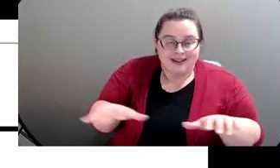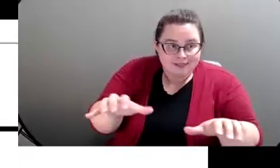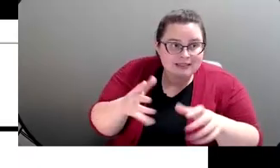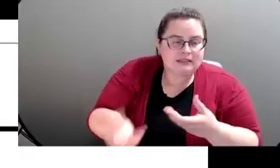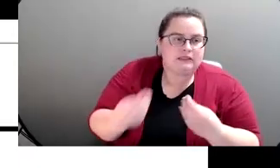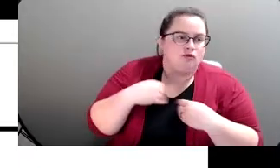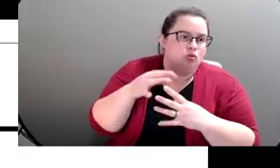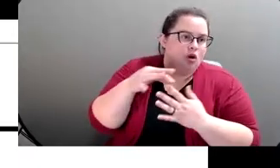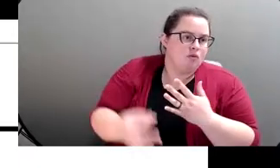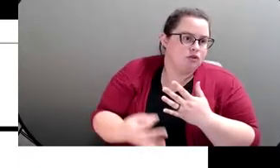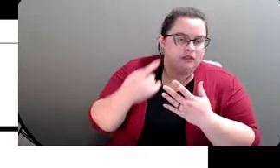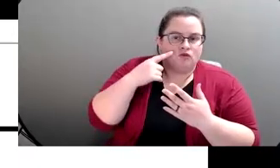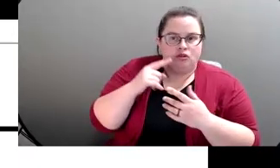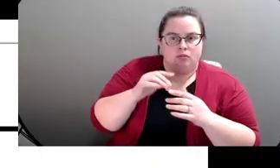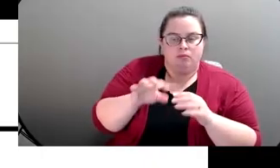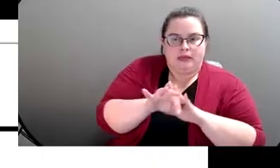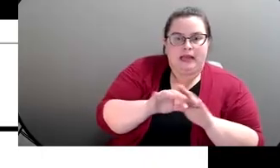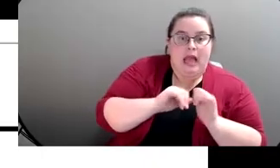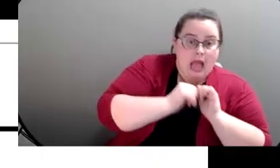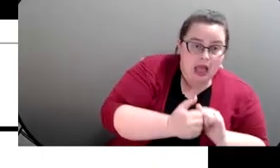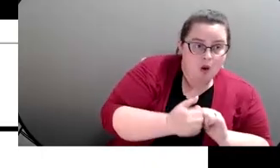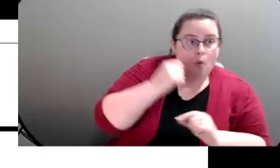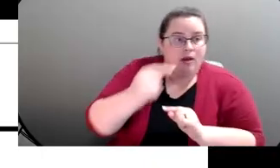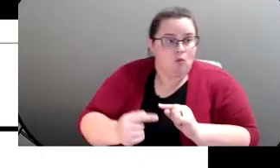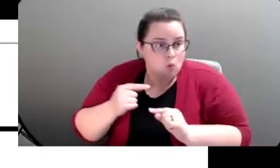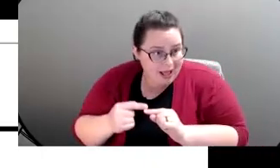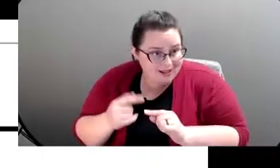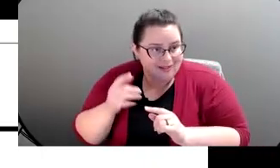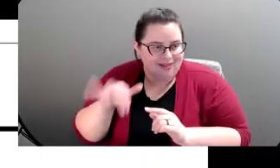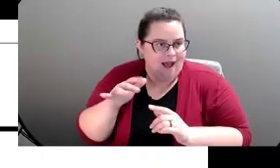for choosing how and when, you know, interaction occurs in our courses.